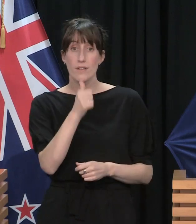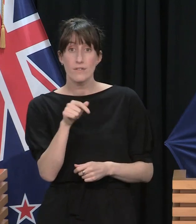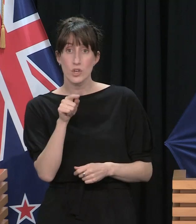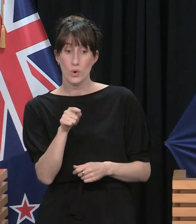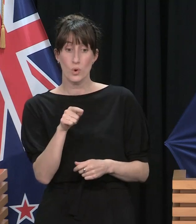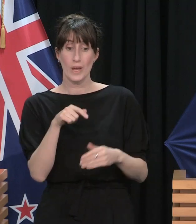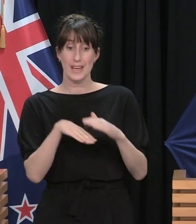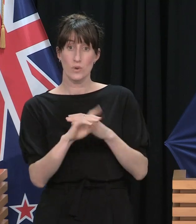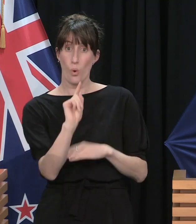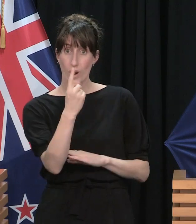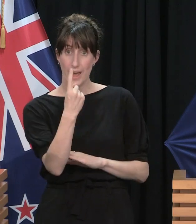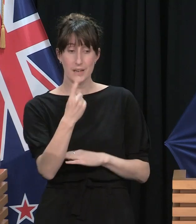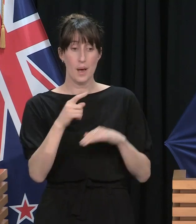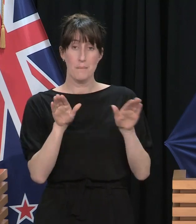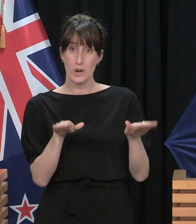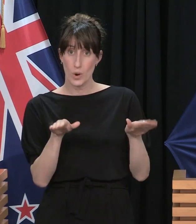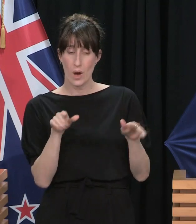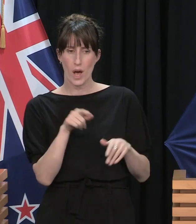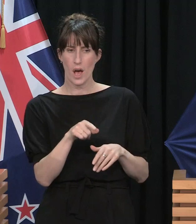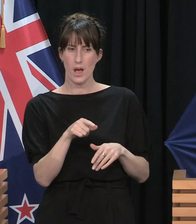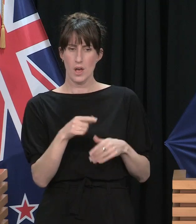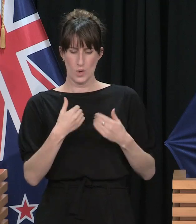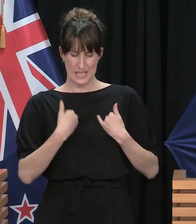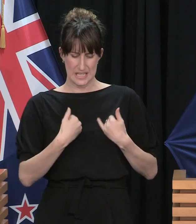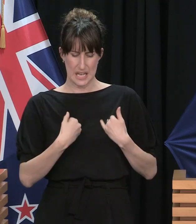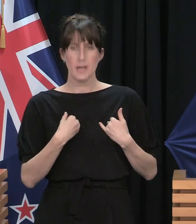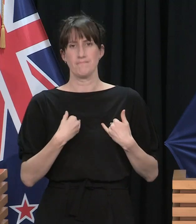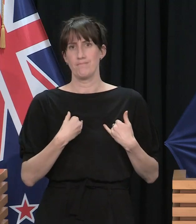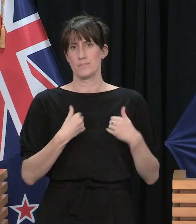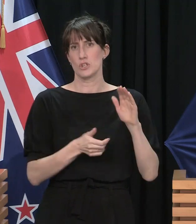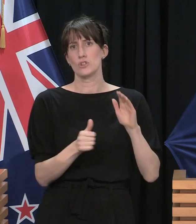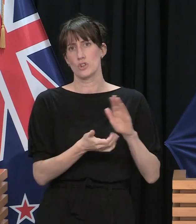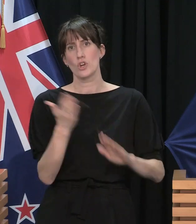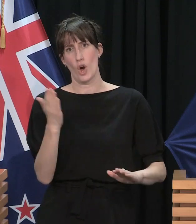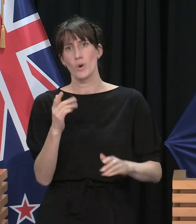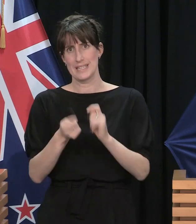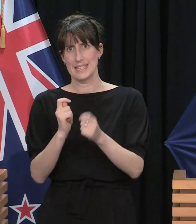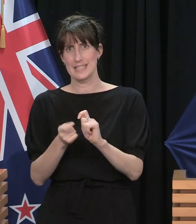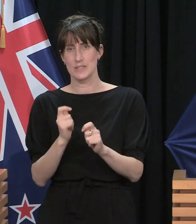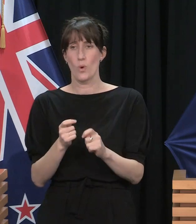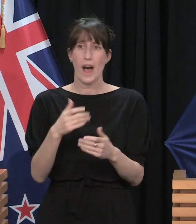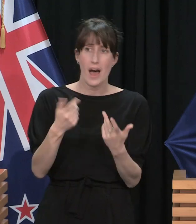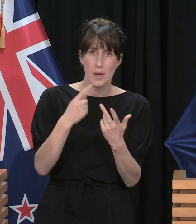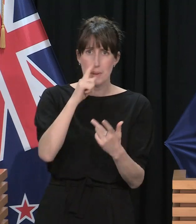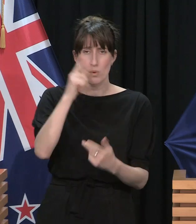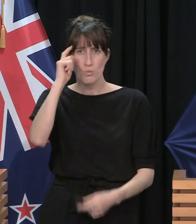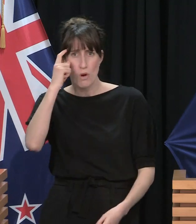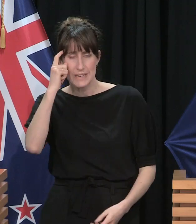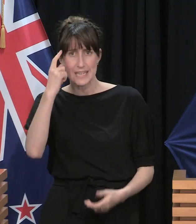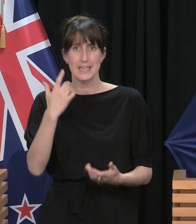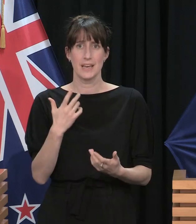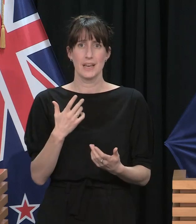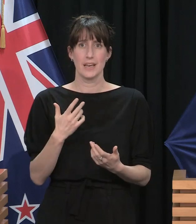test. Likewise, if people in